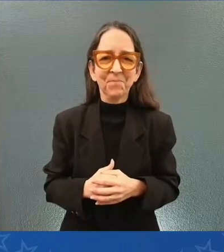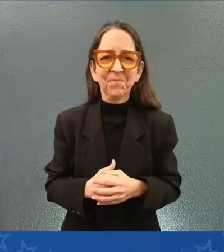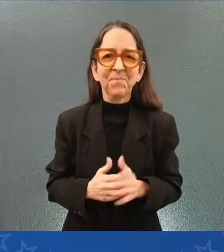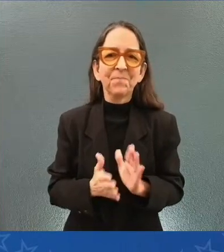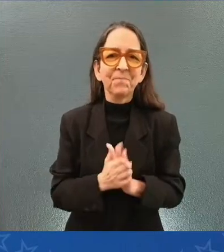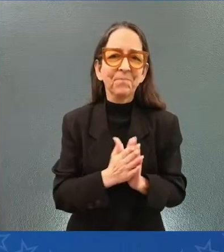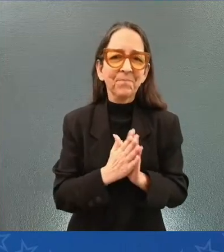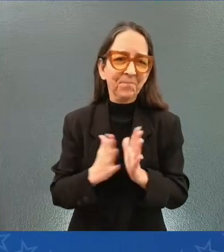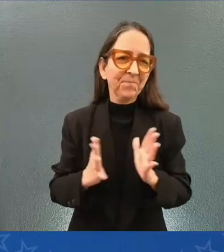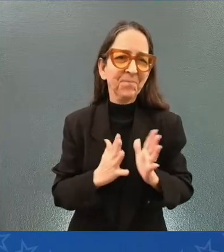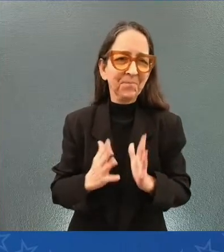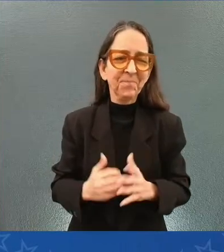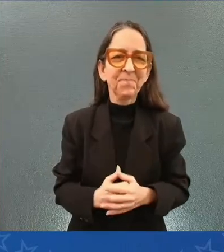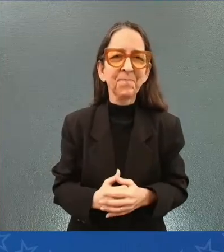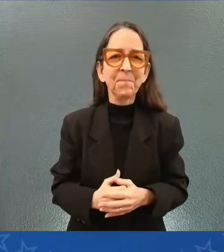Hillary Rodham Clinton.